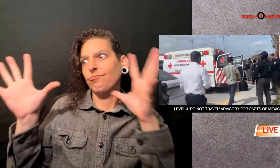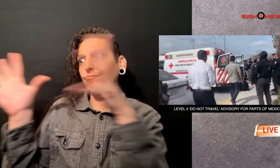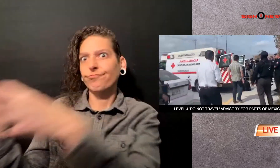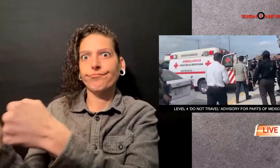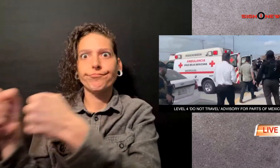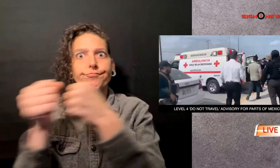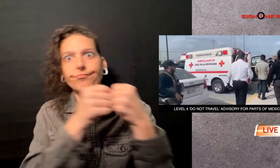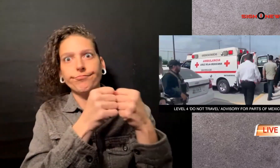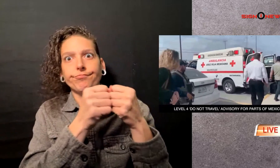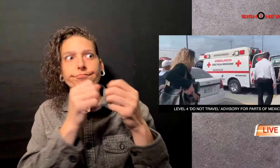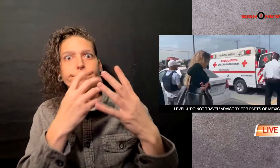they were held for four days